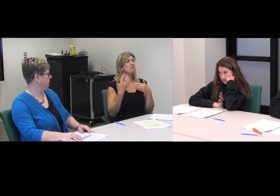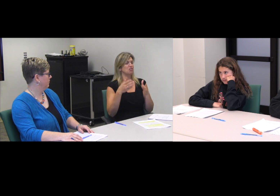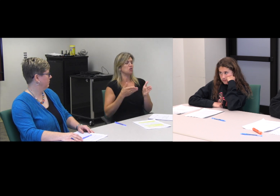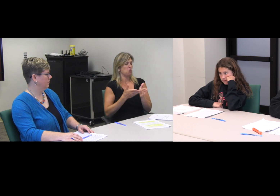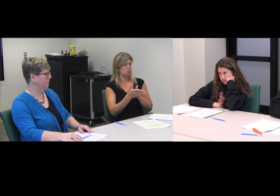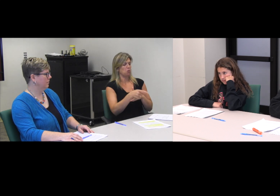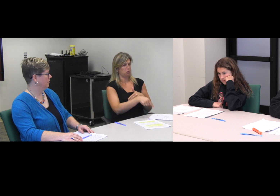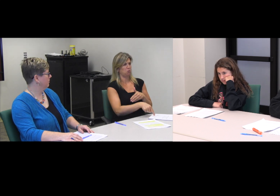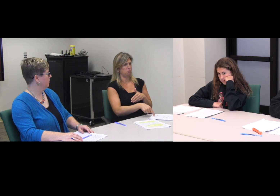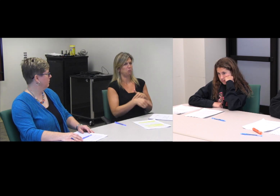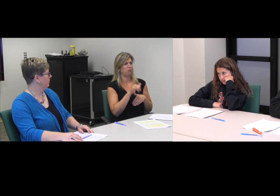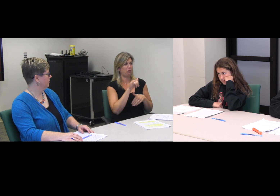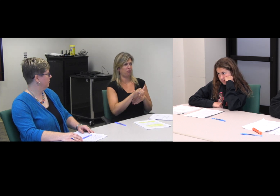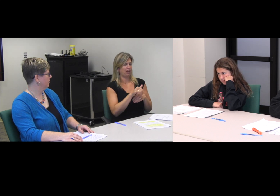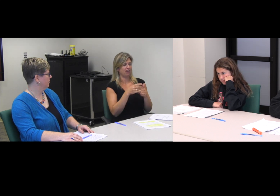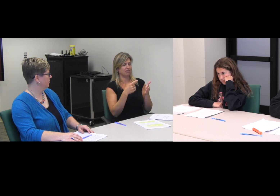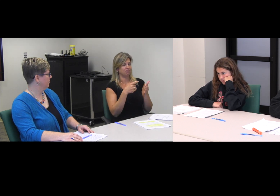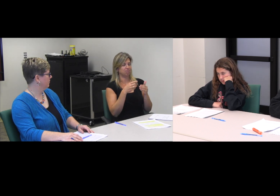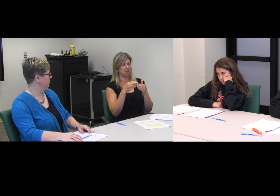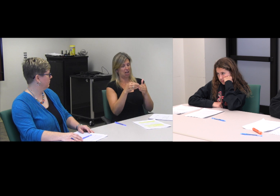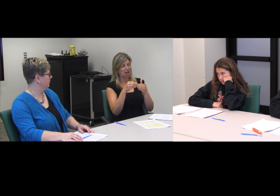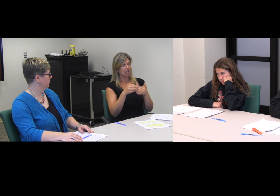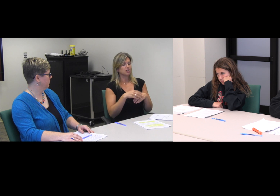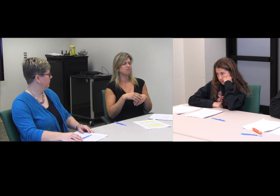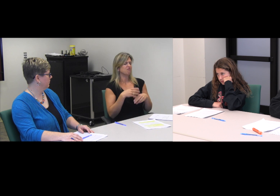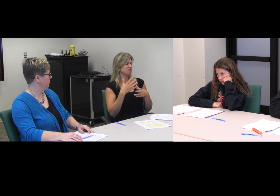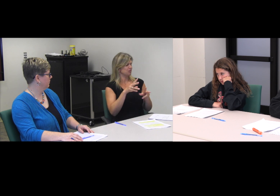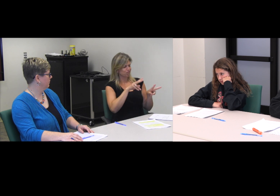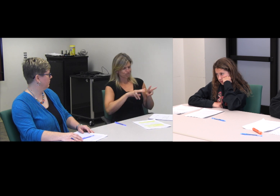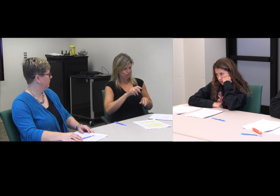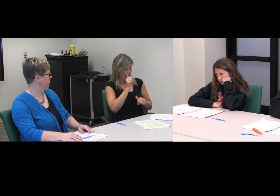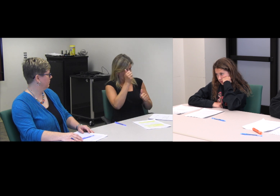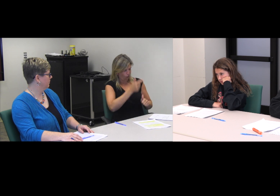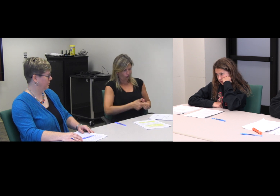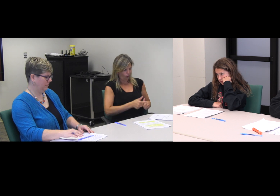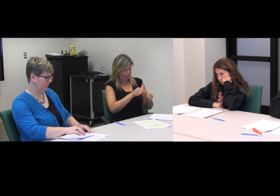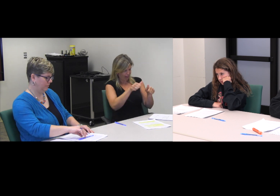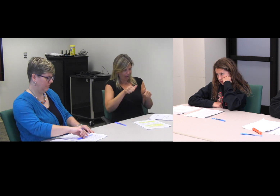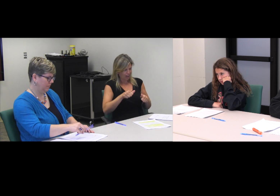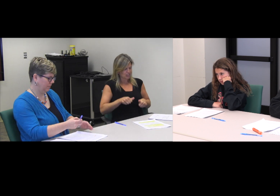and looked at the Discussion Guide to decide what to focus on,